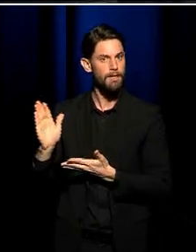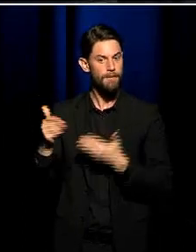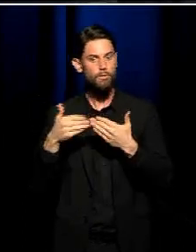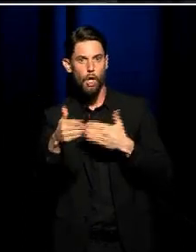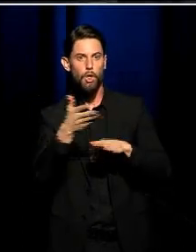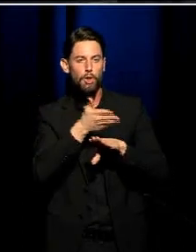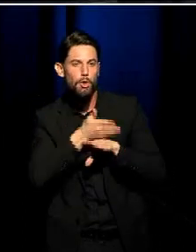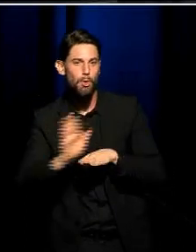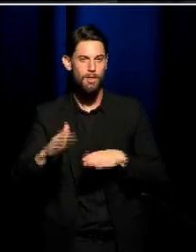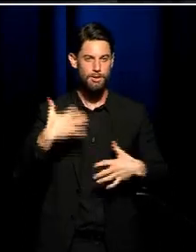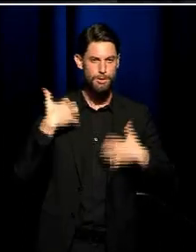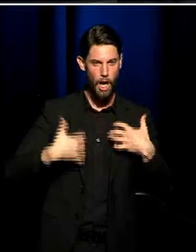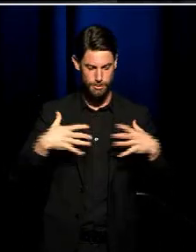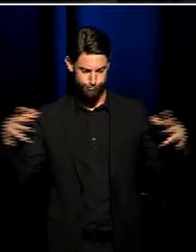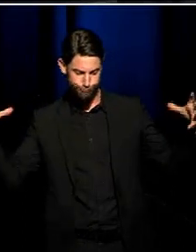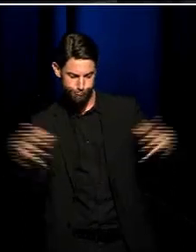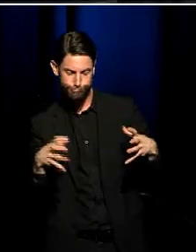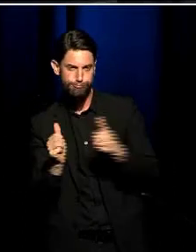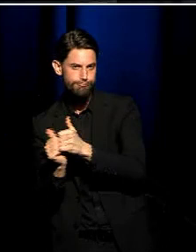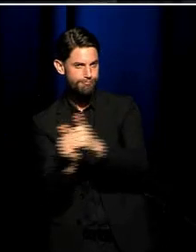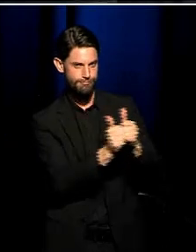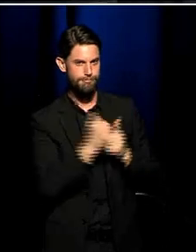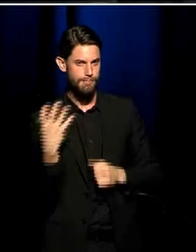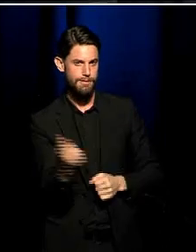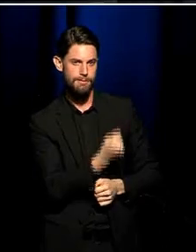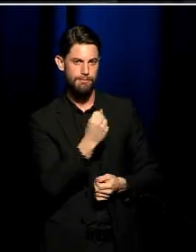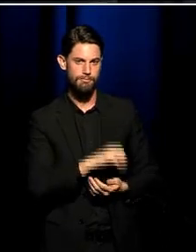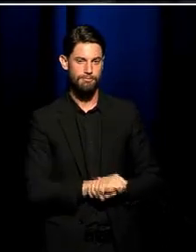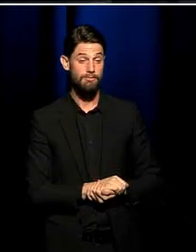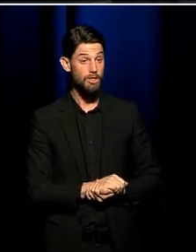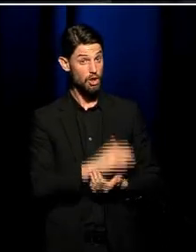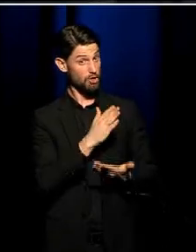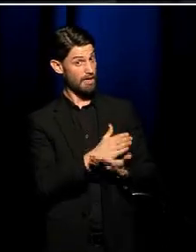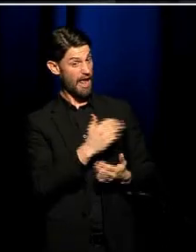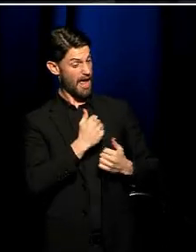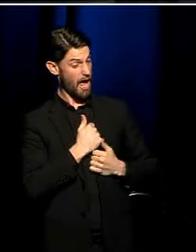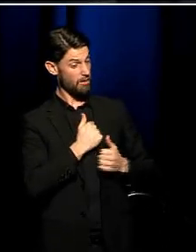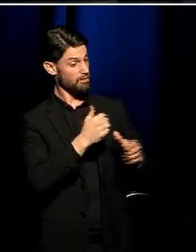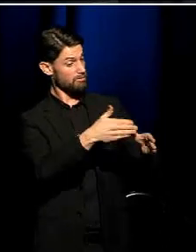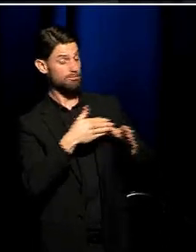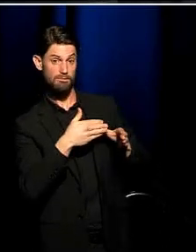sisters of the power of an inclusive First Nations culture based in kindness